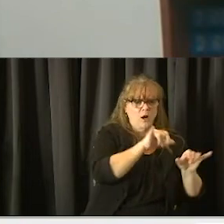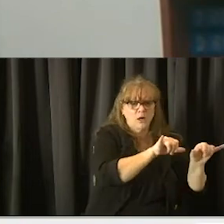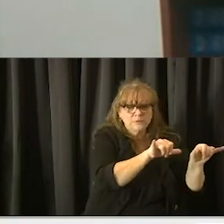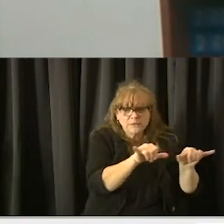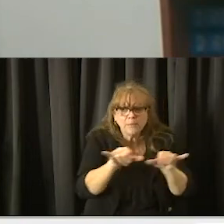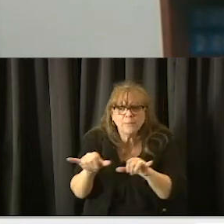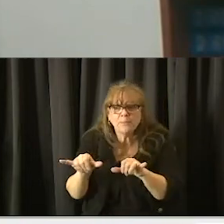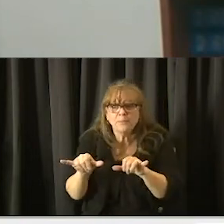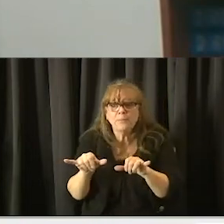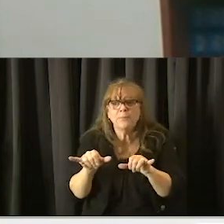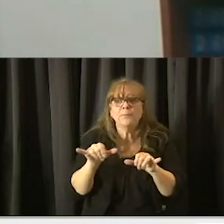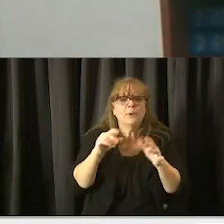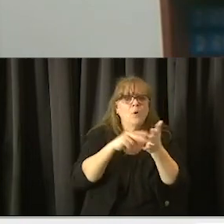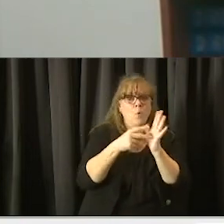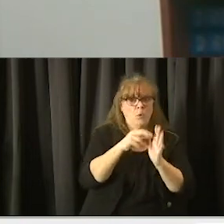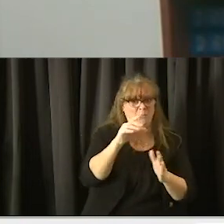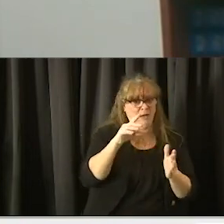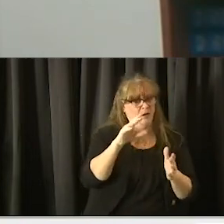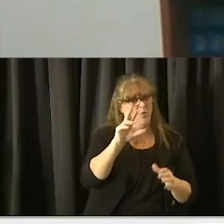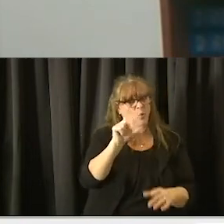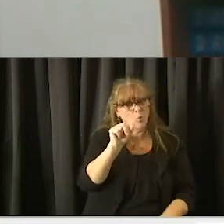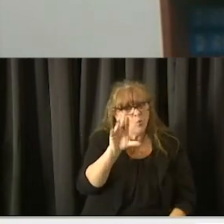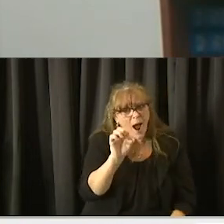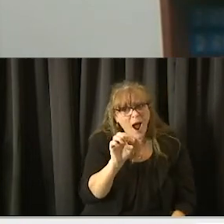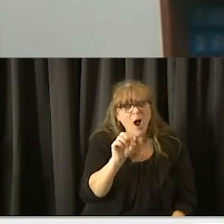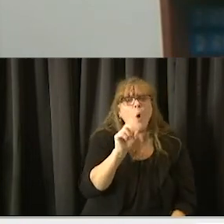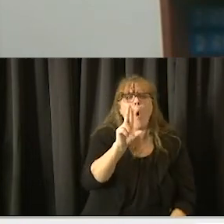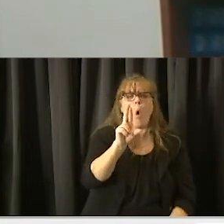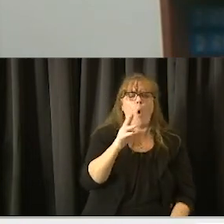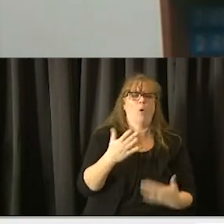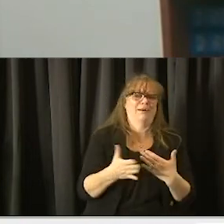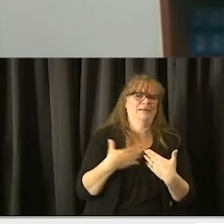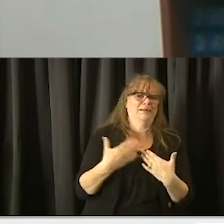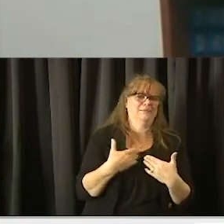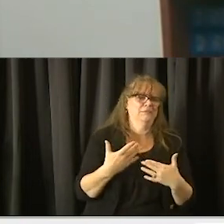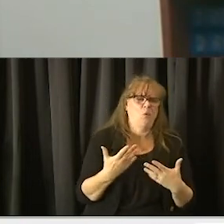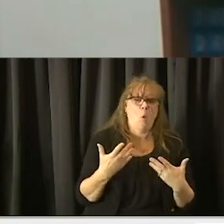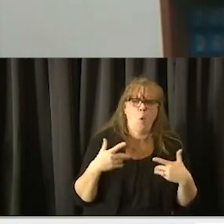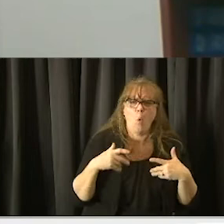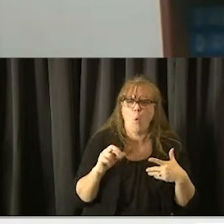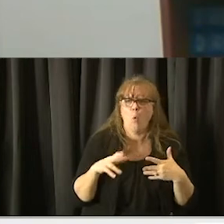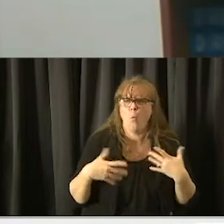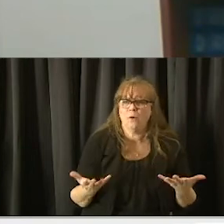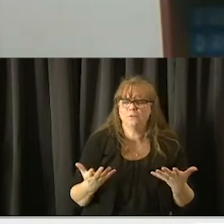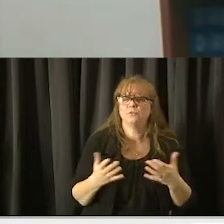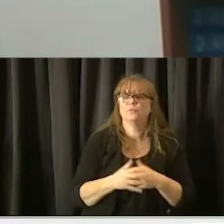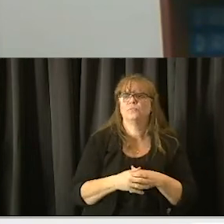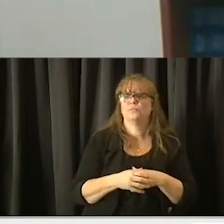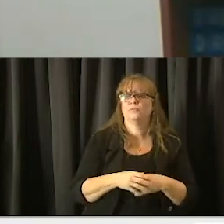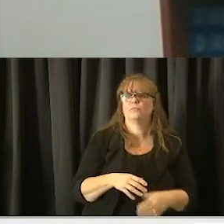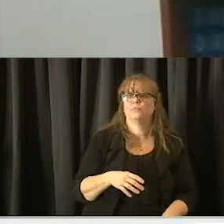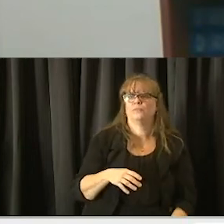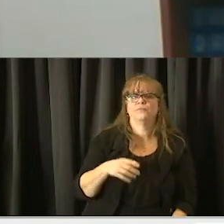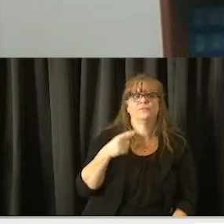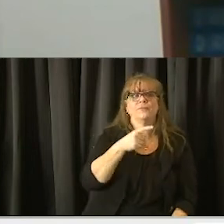were sequenced and what does that denominator tell us about how rare or how common this variant is